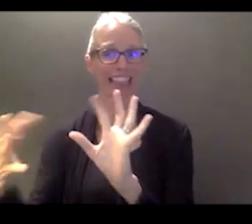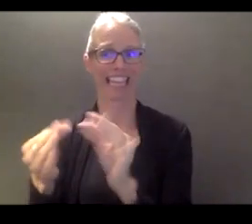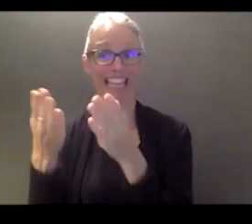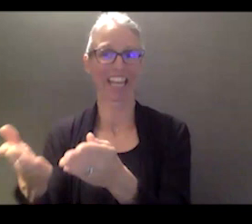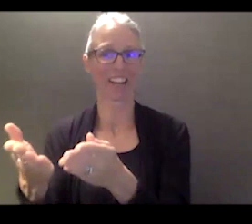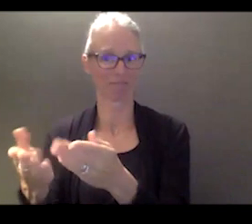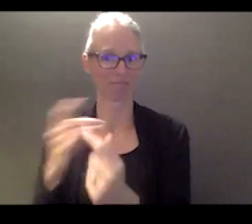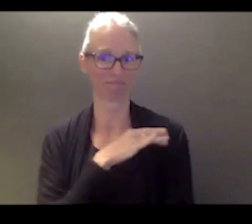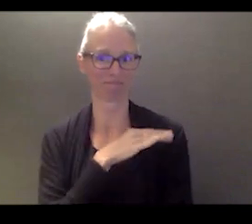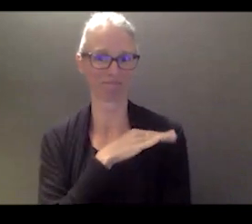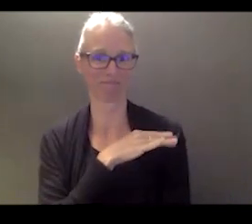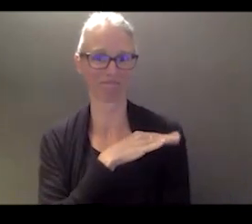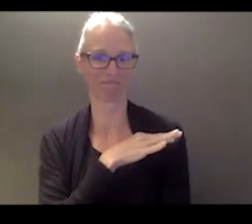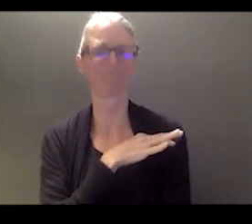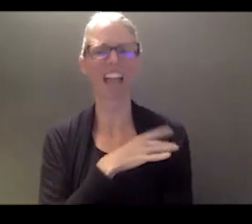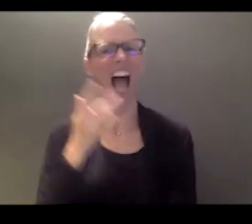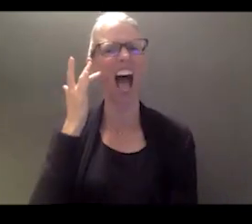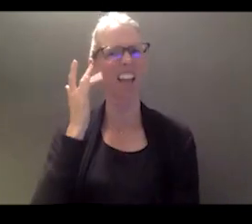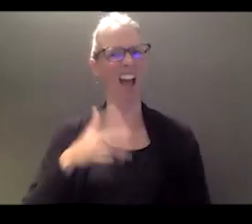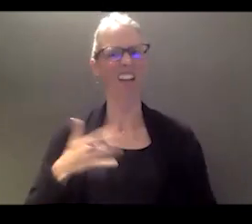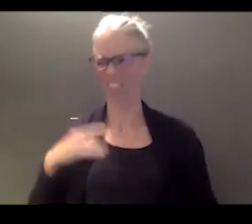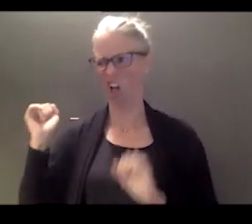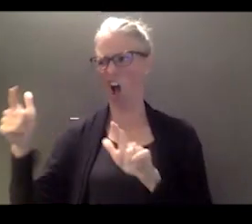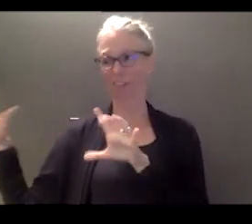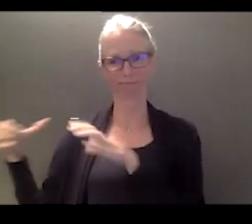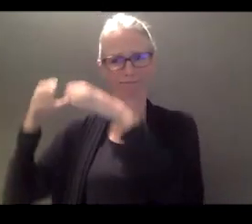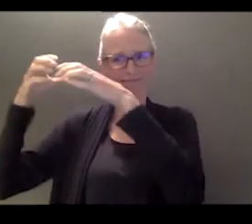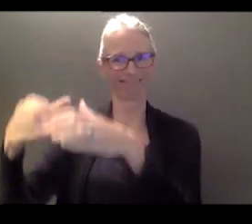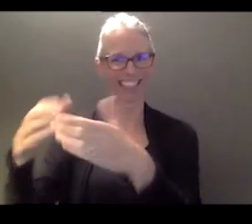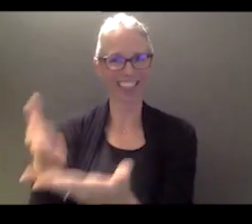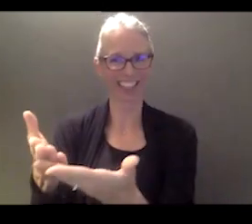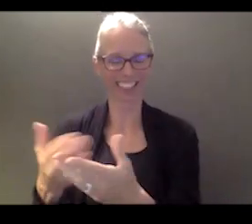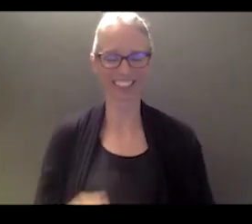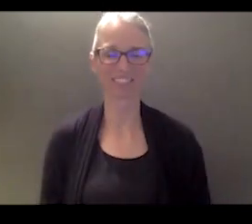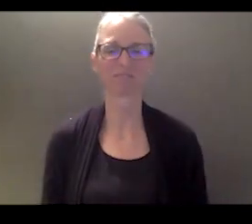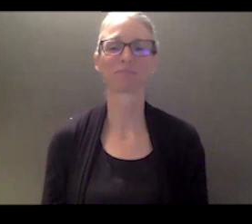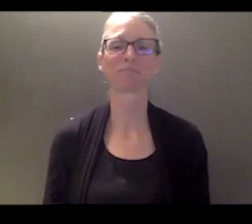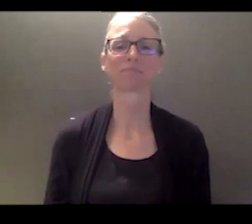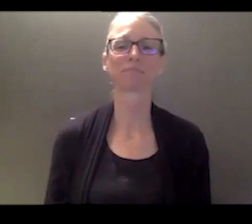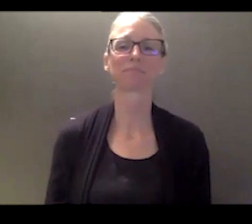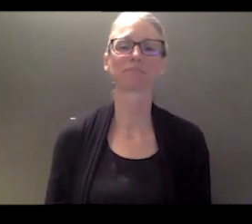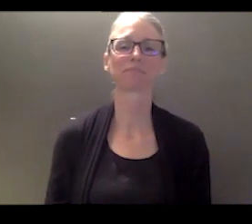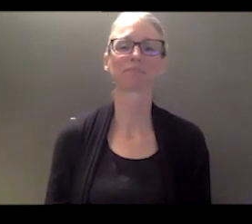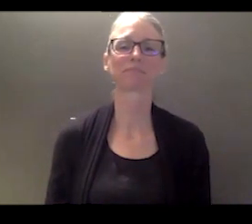We're gonna, I think sounds like we're all headed there. So thanks Heather for that plug.